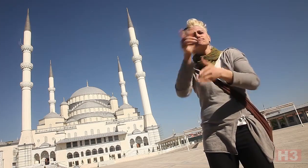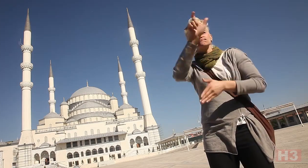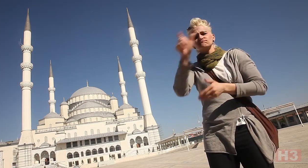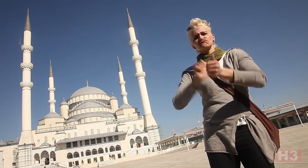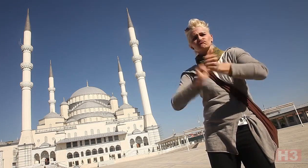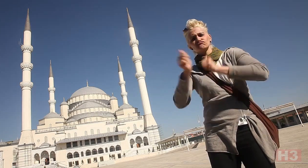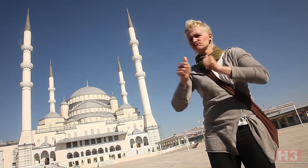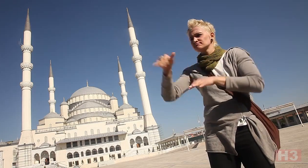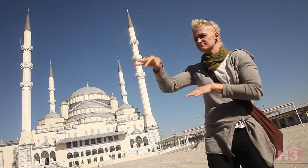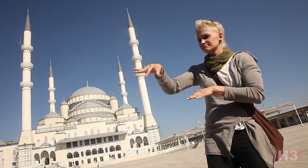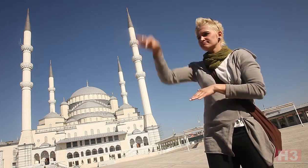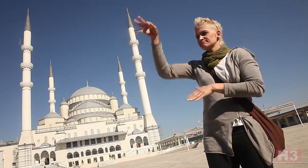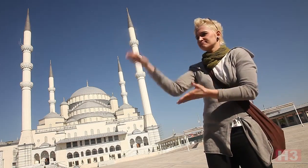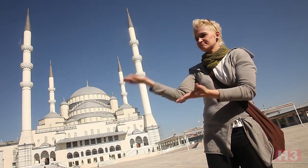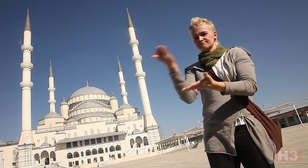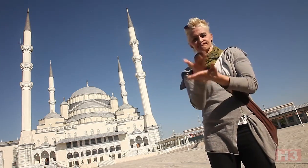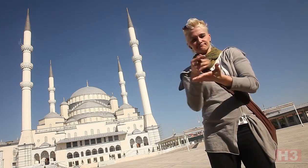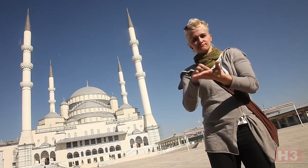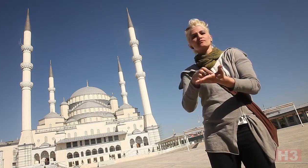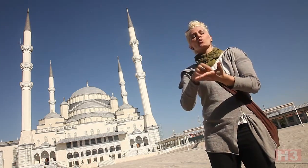The modified design was approved and construction resumed.